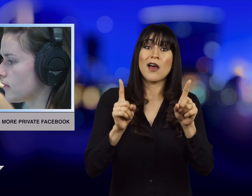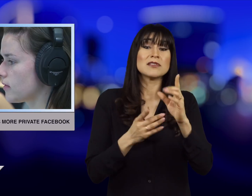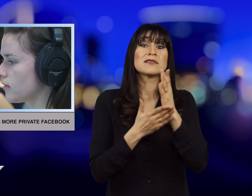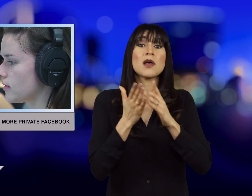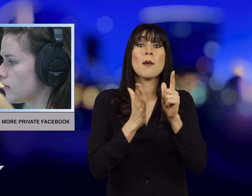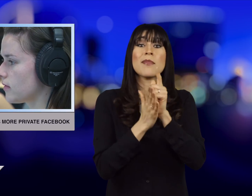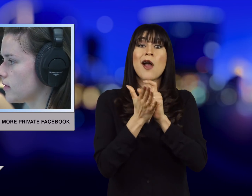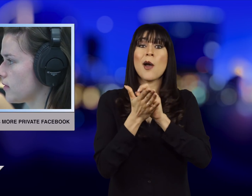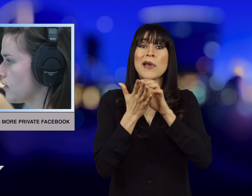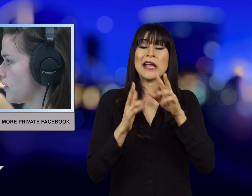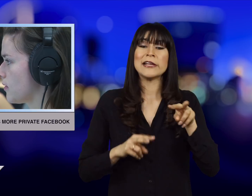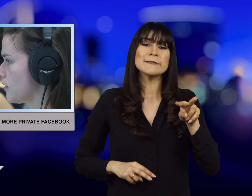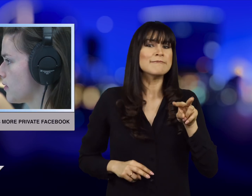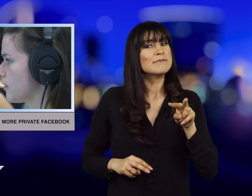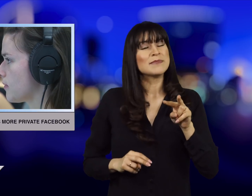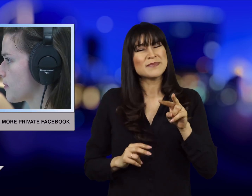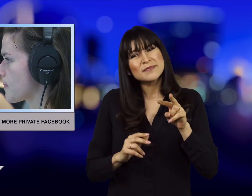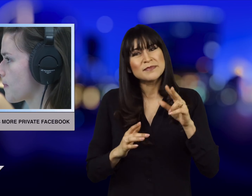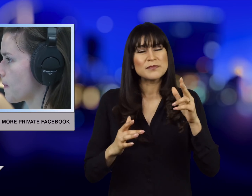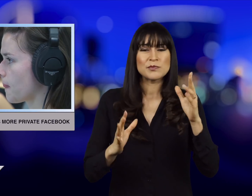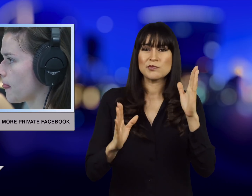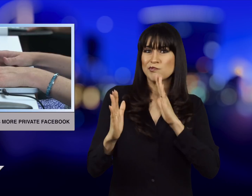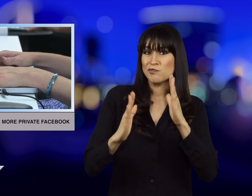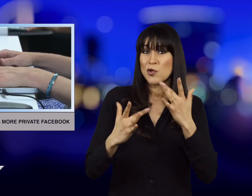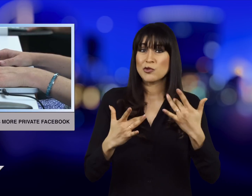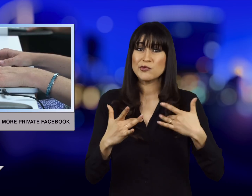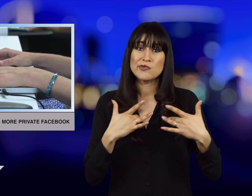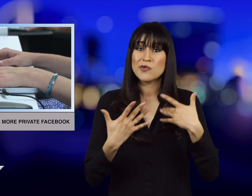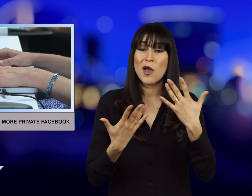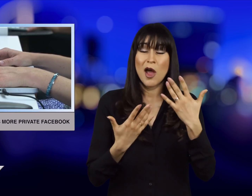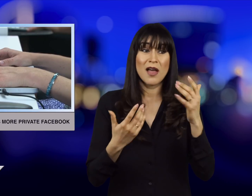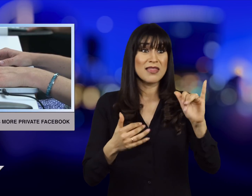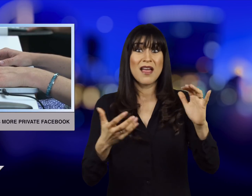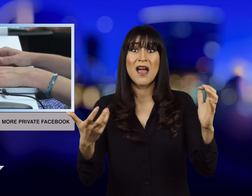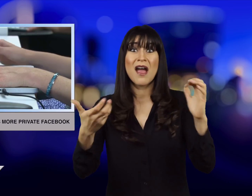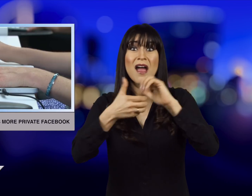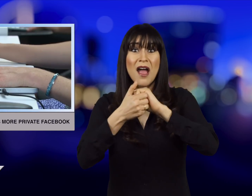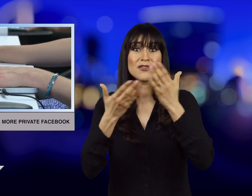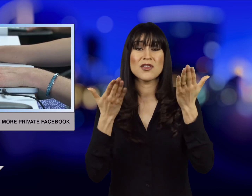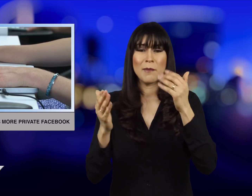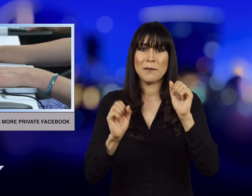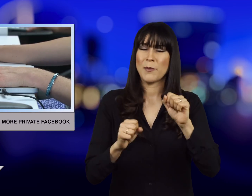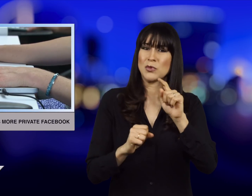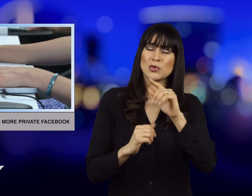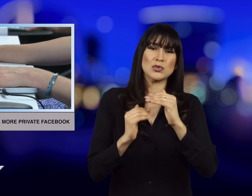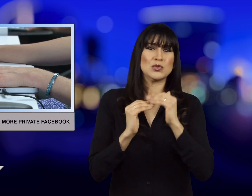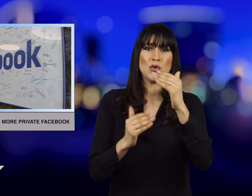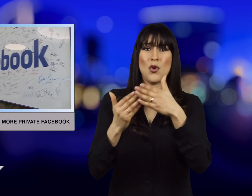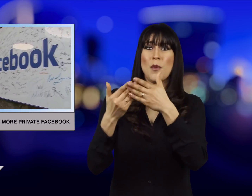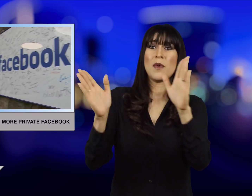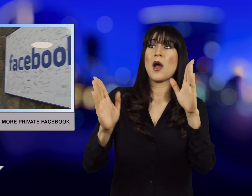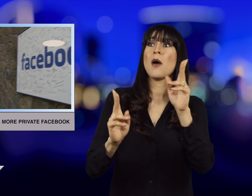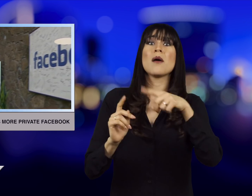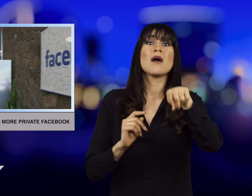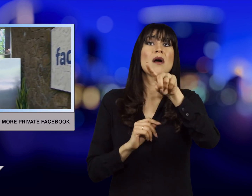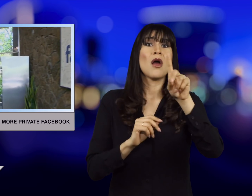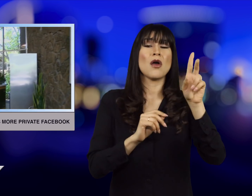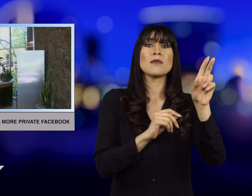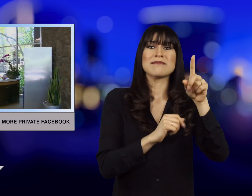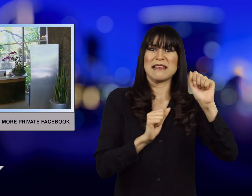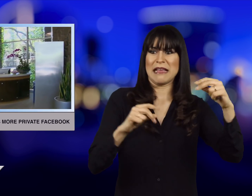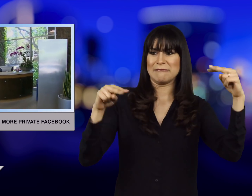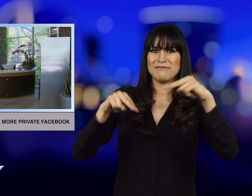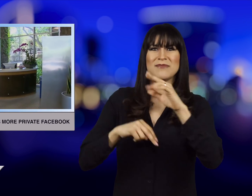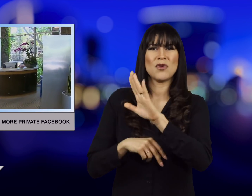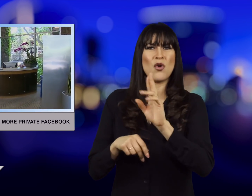However some lawmakers worry integrating services would give Facebook too much visibility into